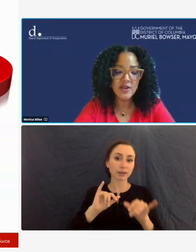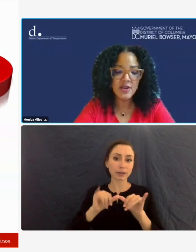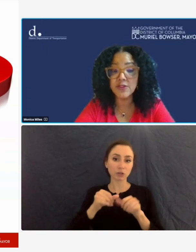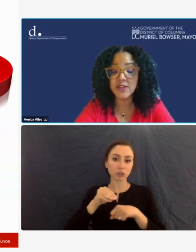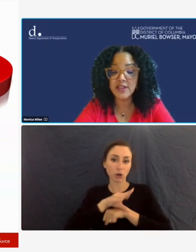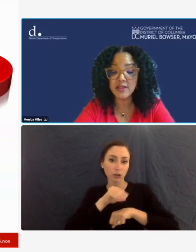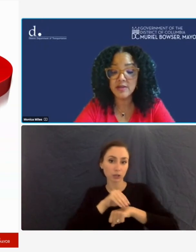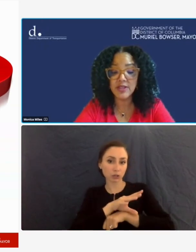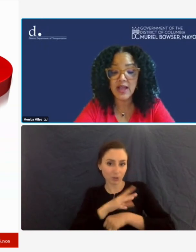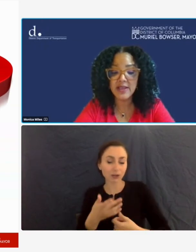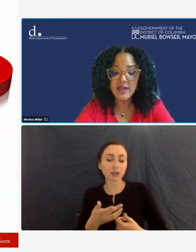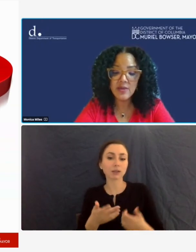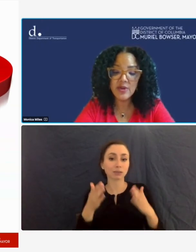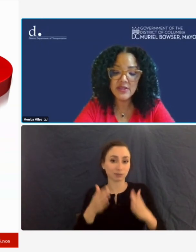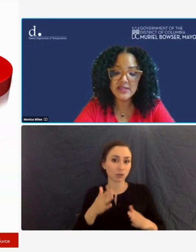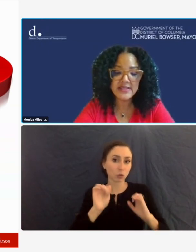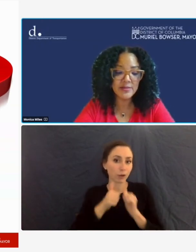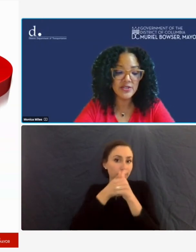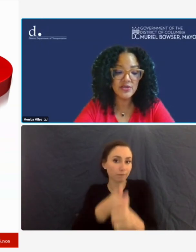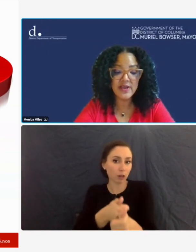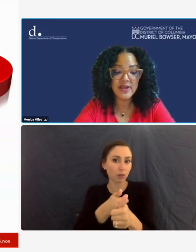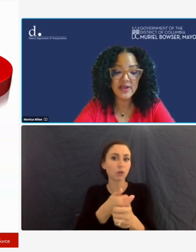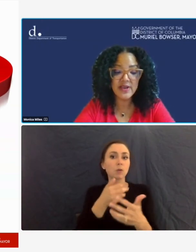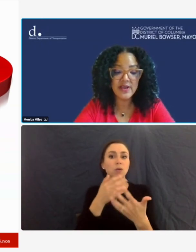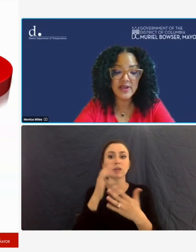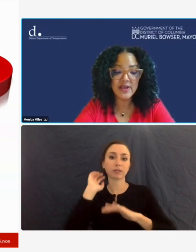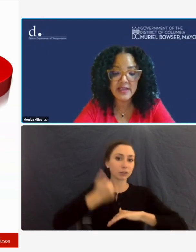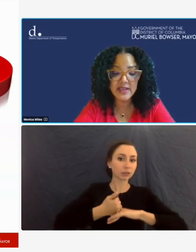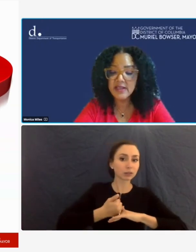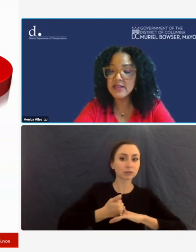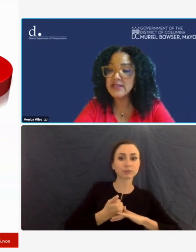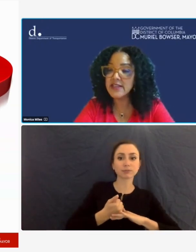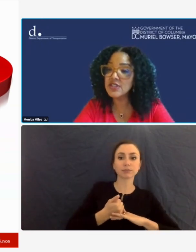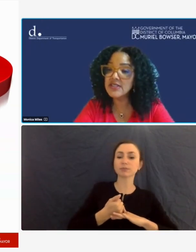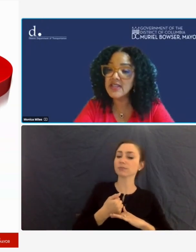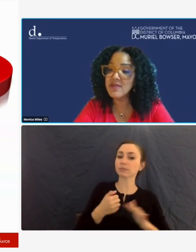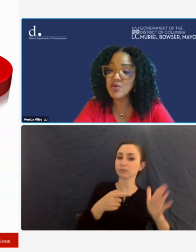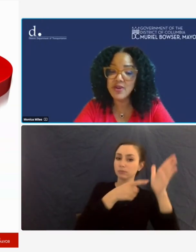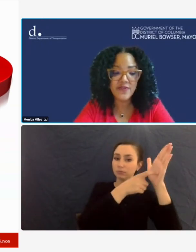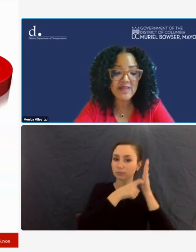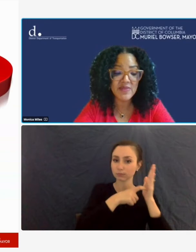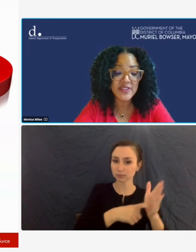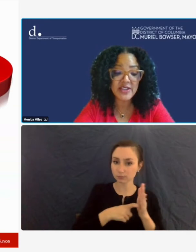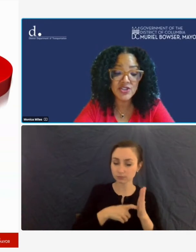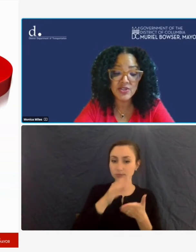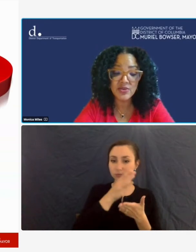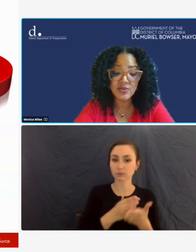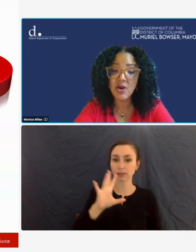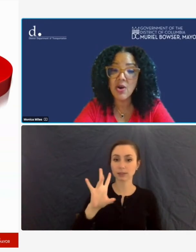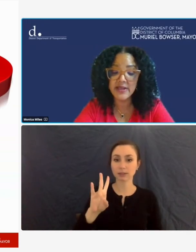so that they can comply with the established criteria in section 7.5 of the ash toe audit